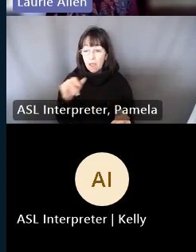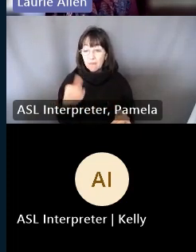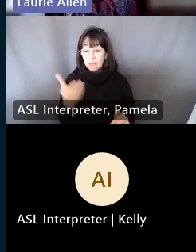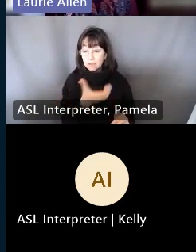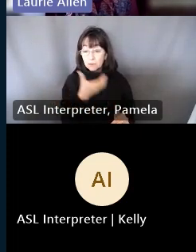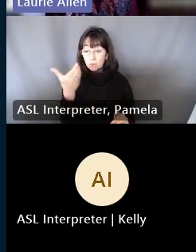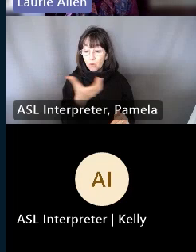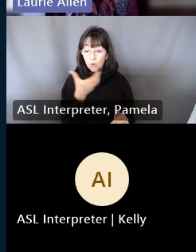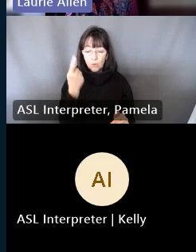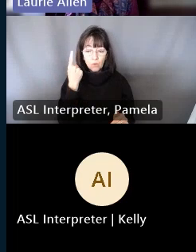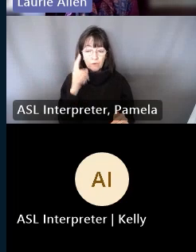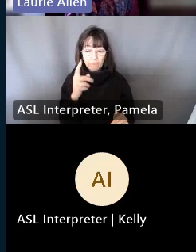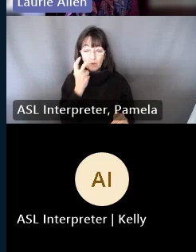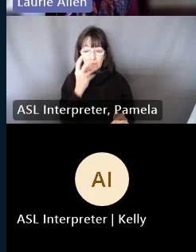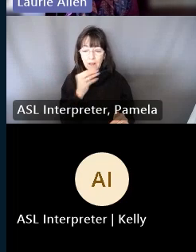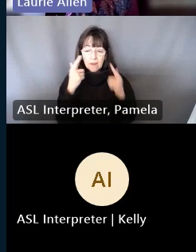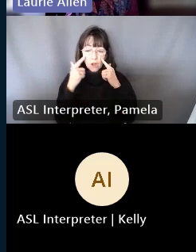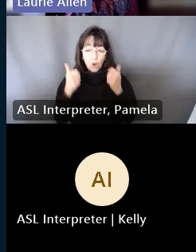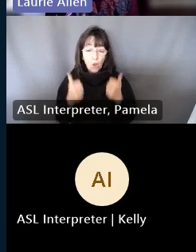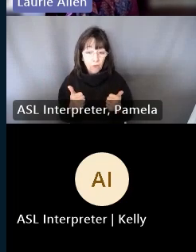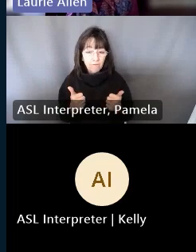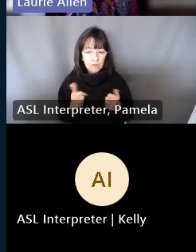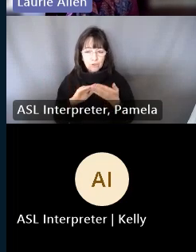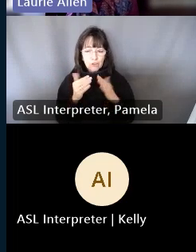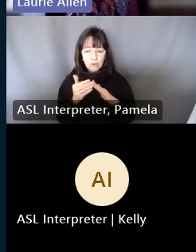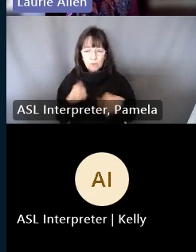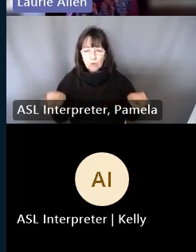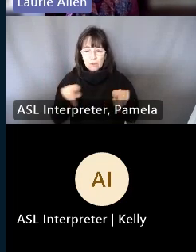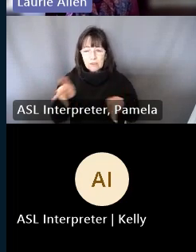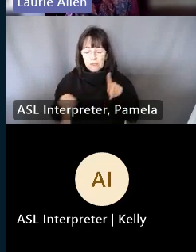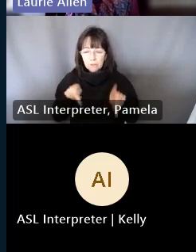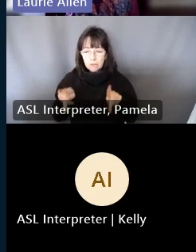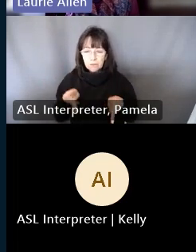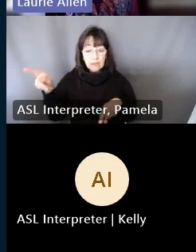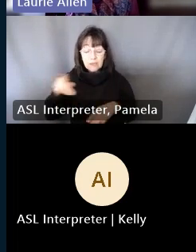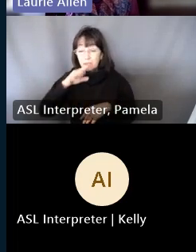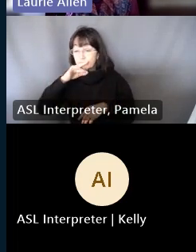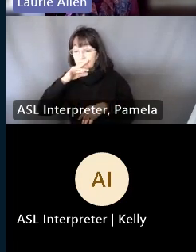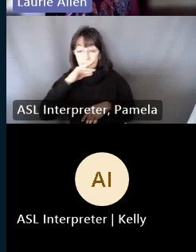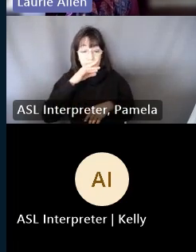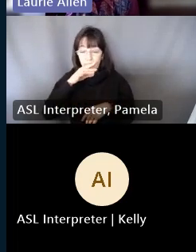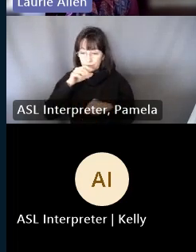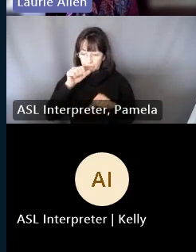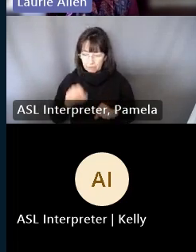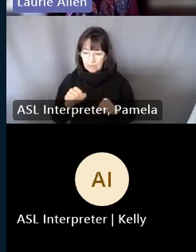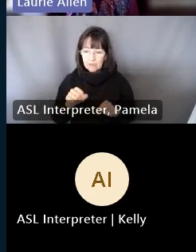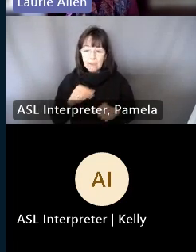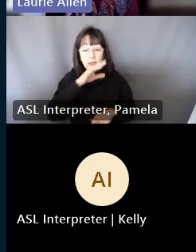and low vision community. And it basically narrates the world around us. It can read text, it can read signs.